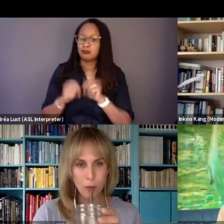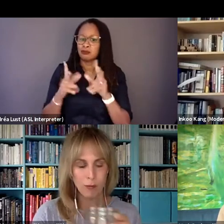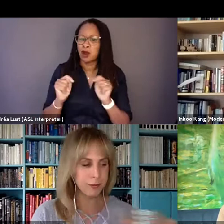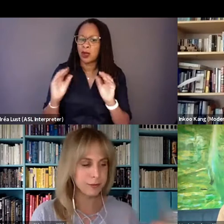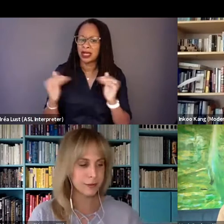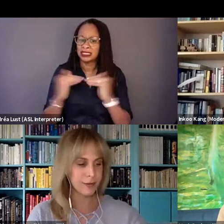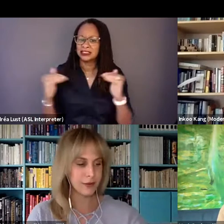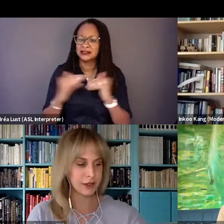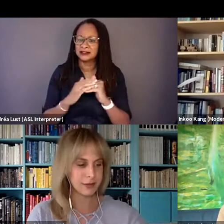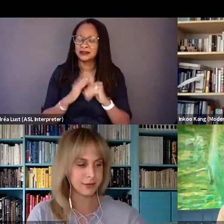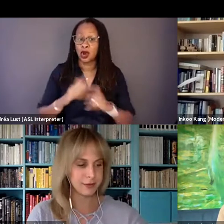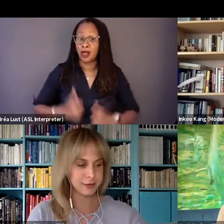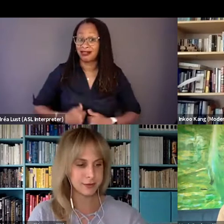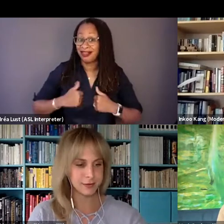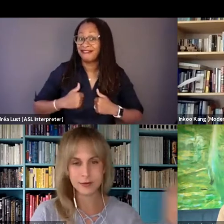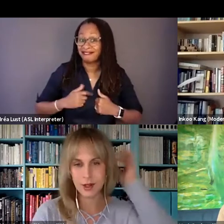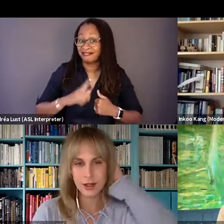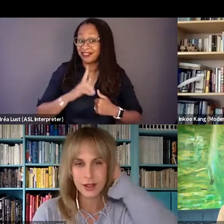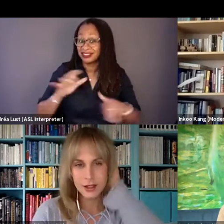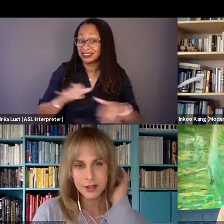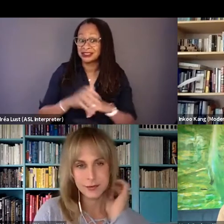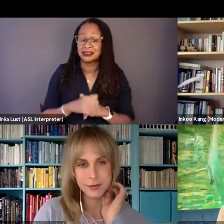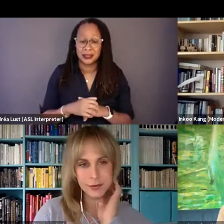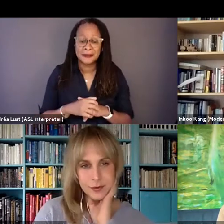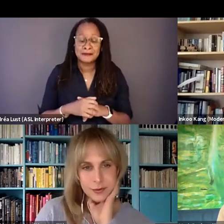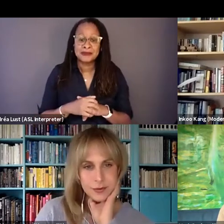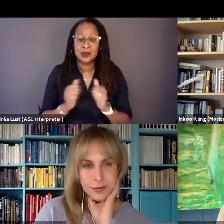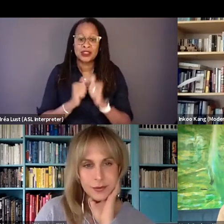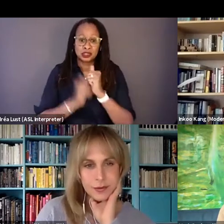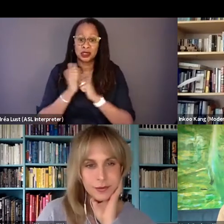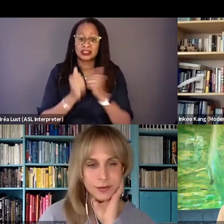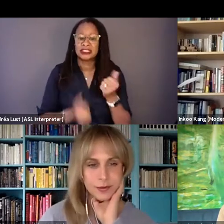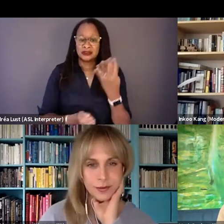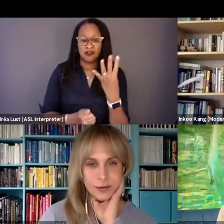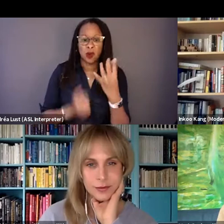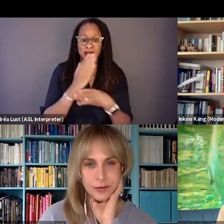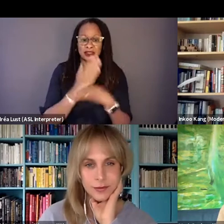I think her life did anyway, in terms of the structure. Oh, what year did you watch